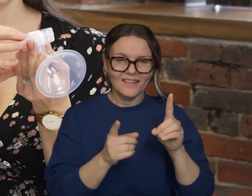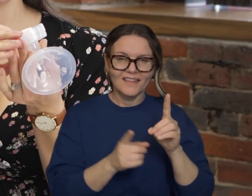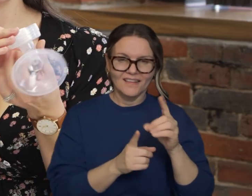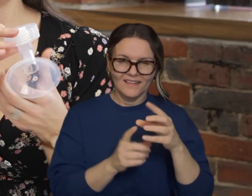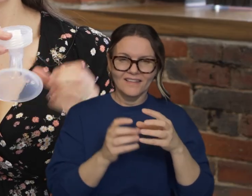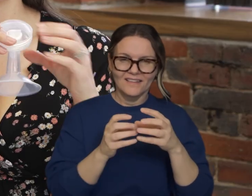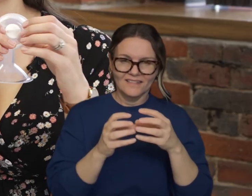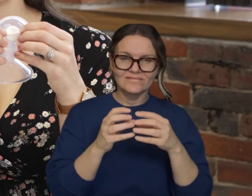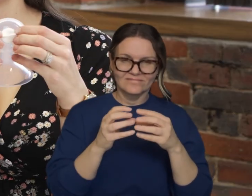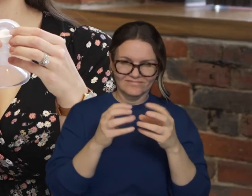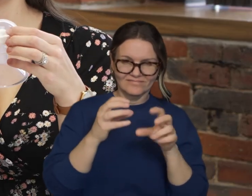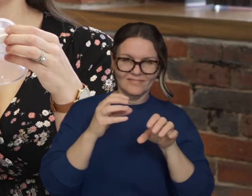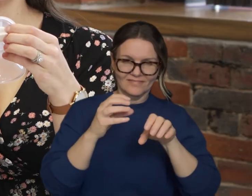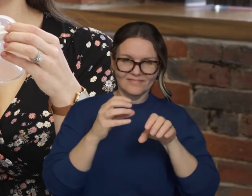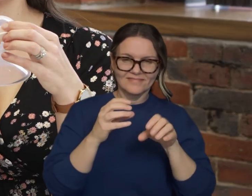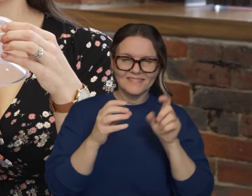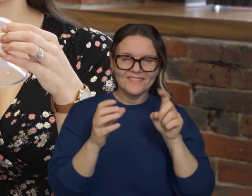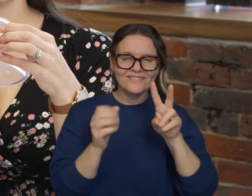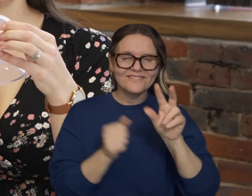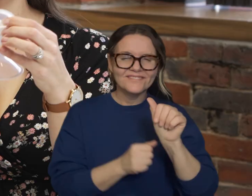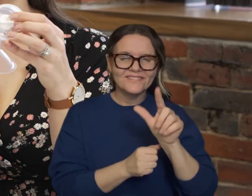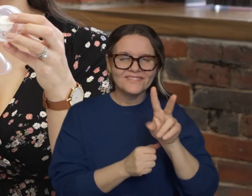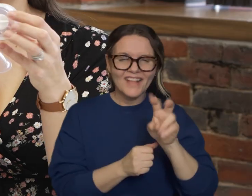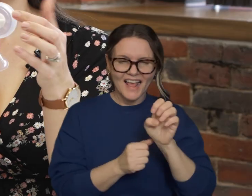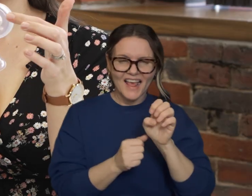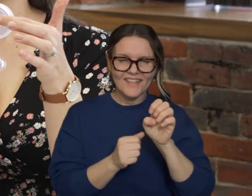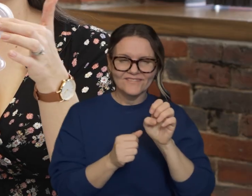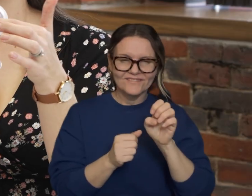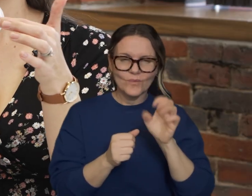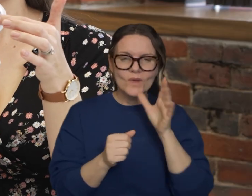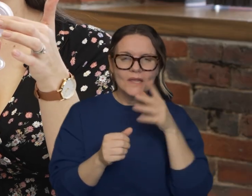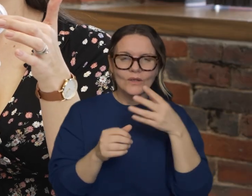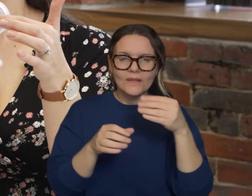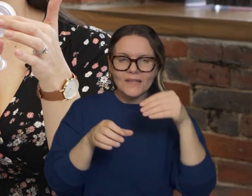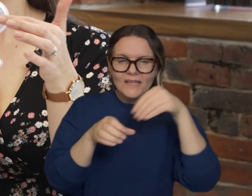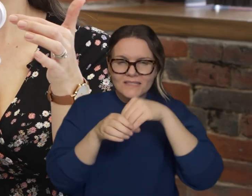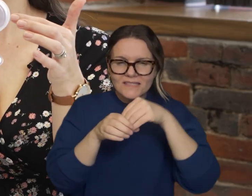and you want to make sure it is fully pushed on and now that line the bottom of the duck